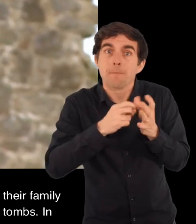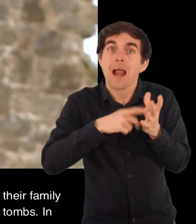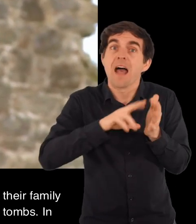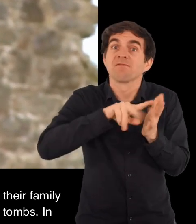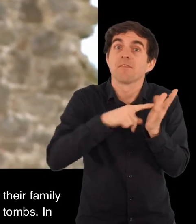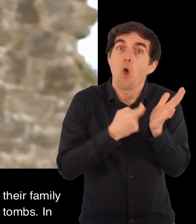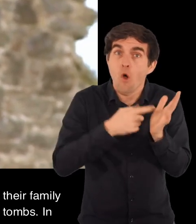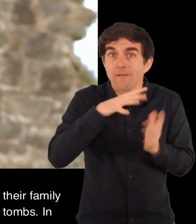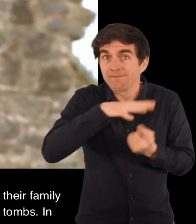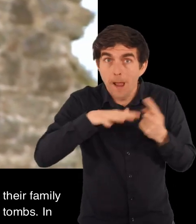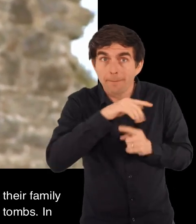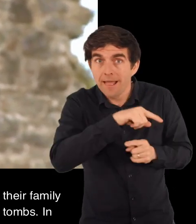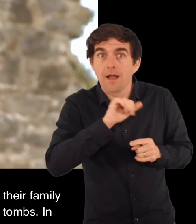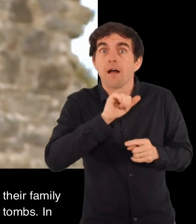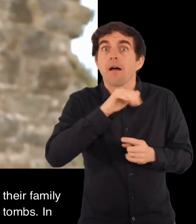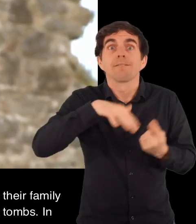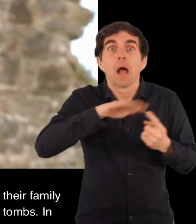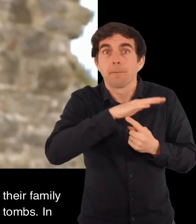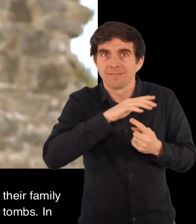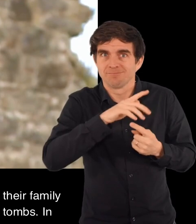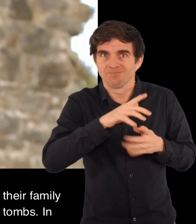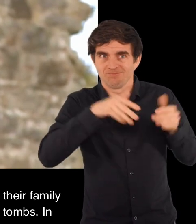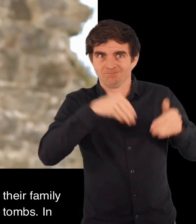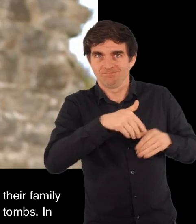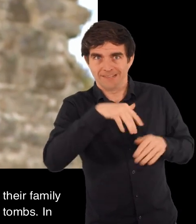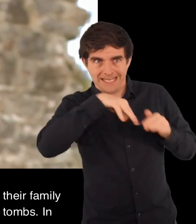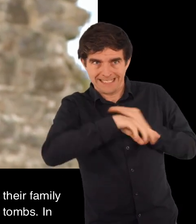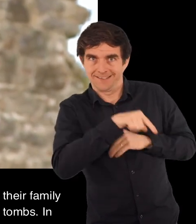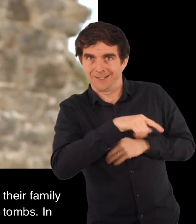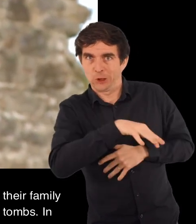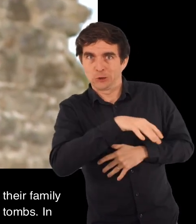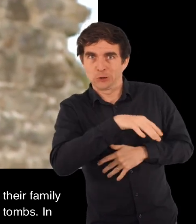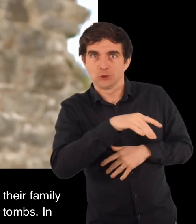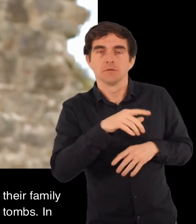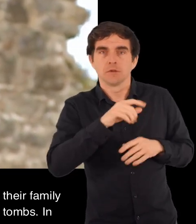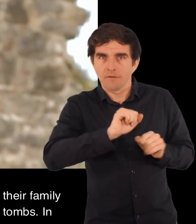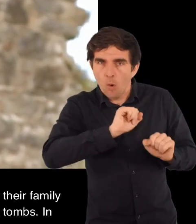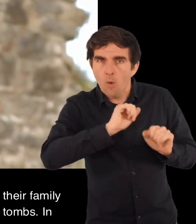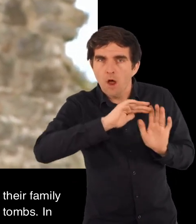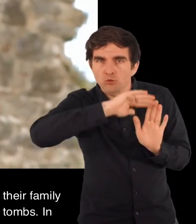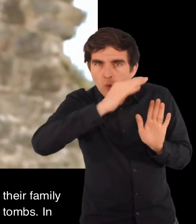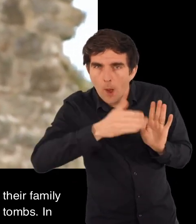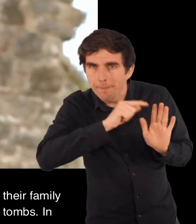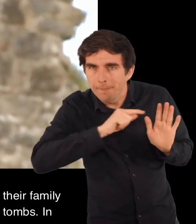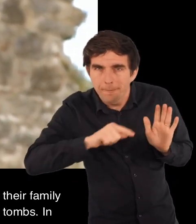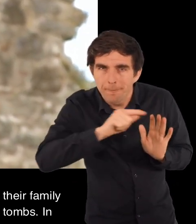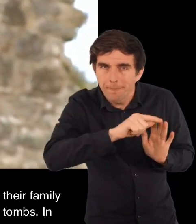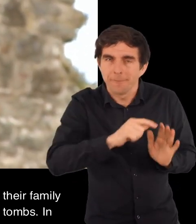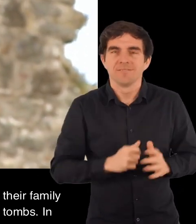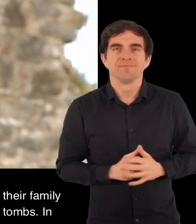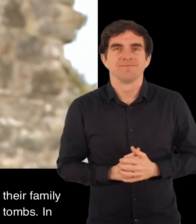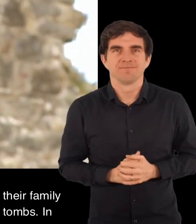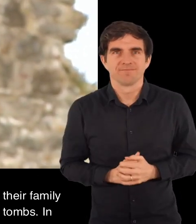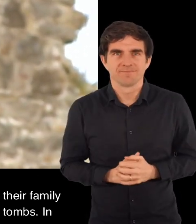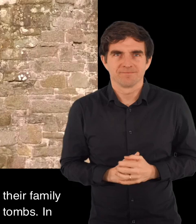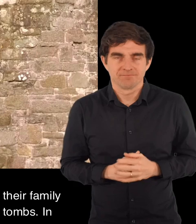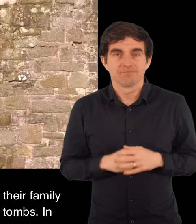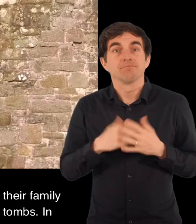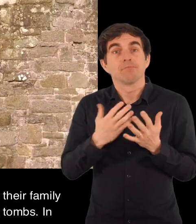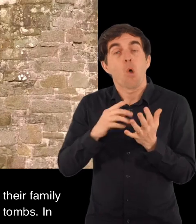Balfour family and connections to their family circle buried inside that crypt, in tombs. In